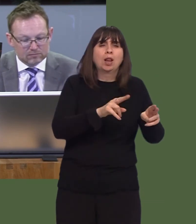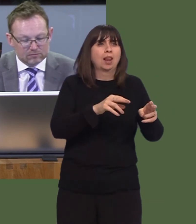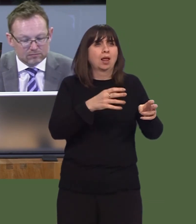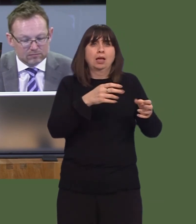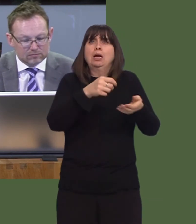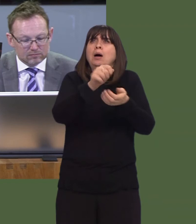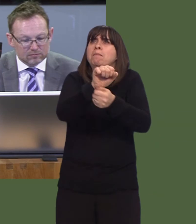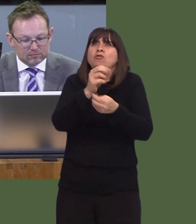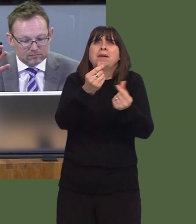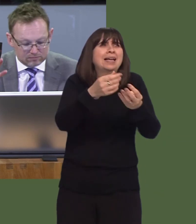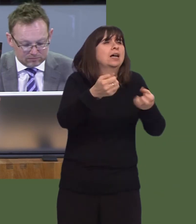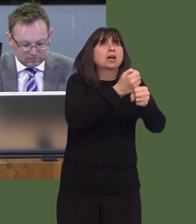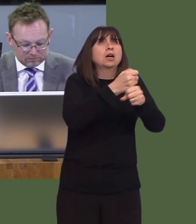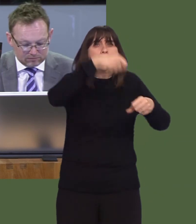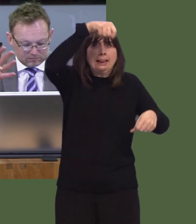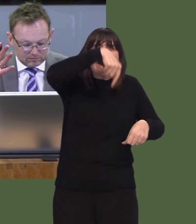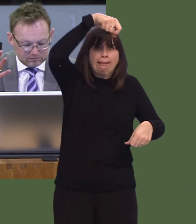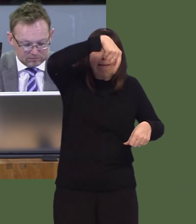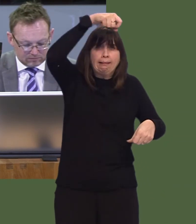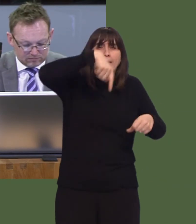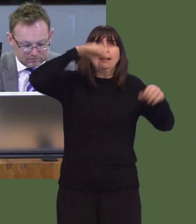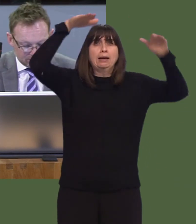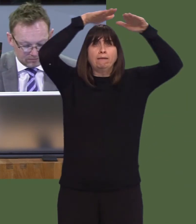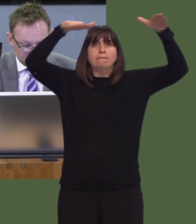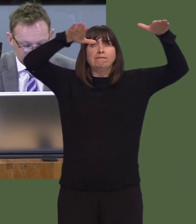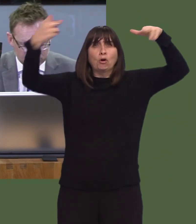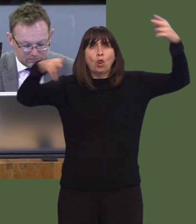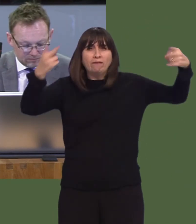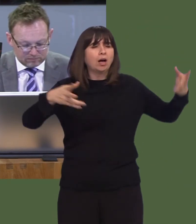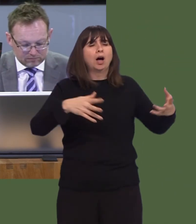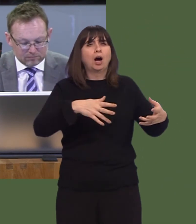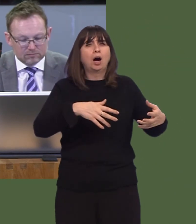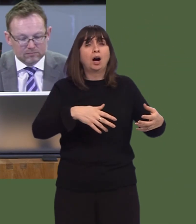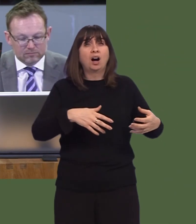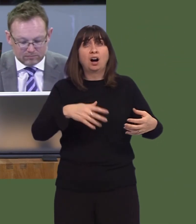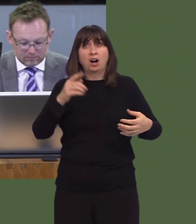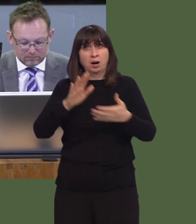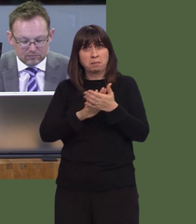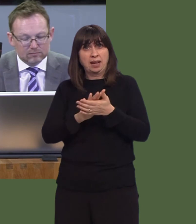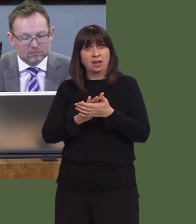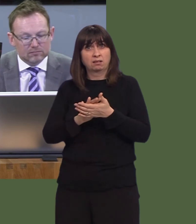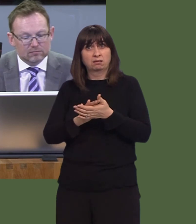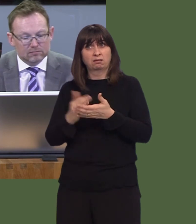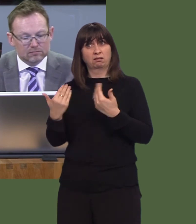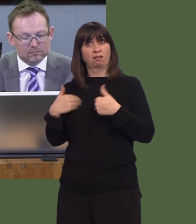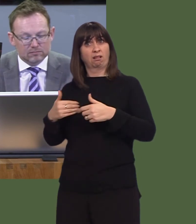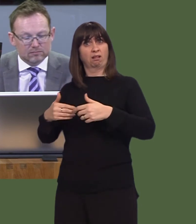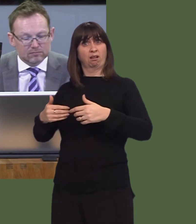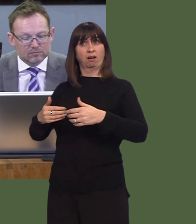I've been there; the roof is leaking, the tiles are falling off, et cetera. Do you think it is appropriate that every school should have some of this allocation?